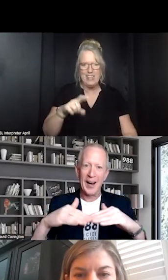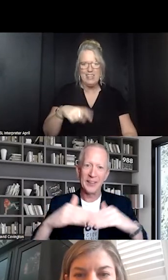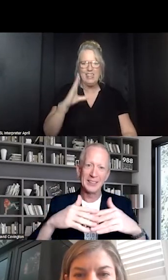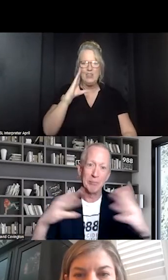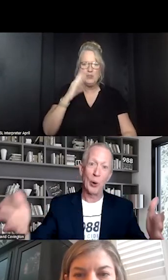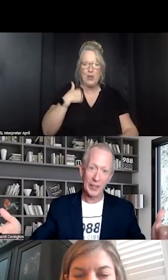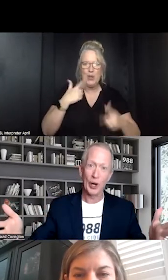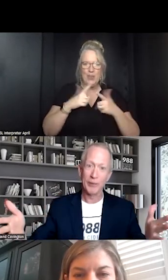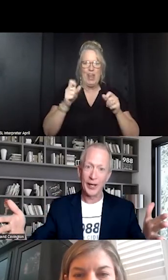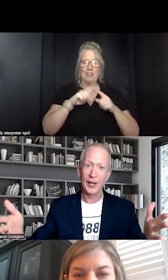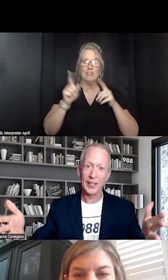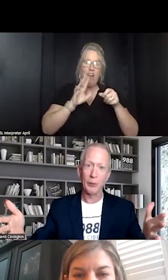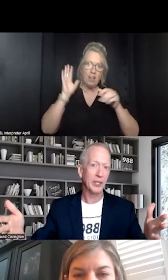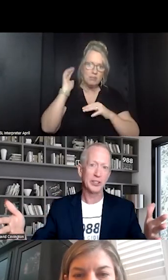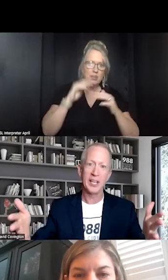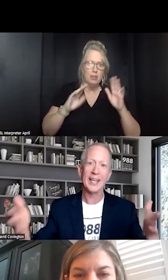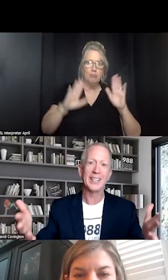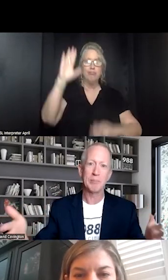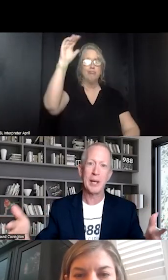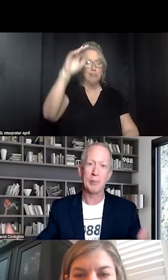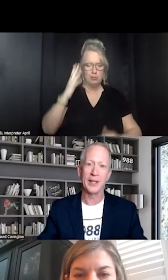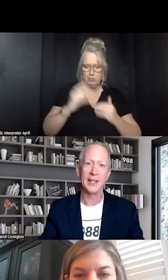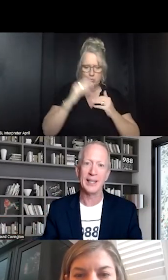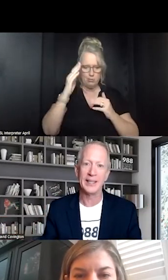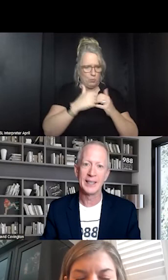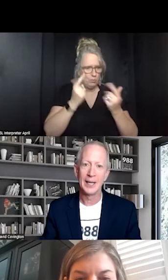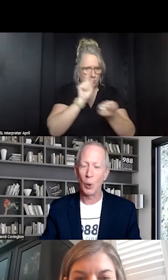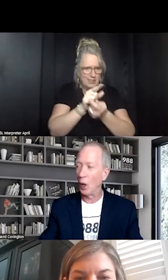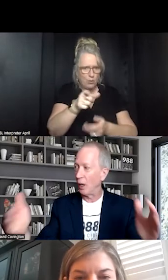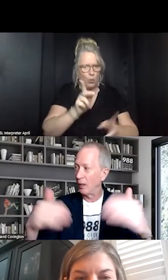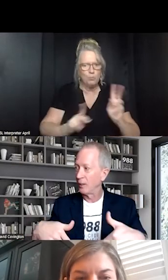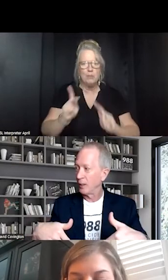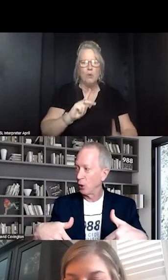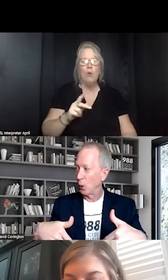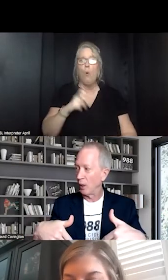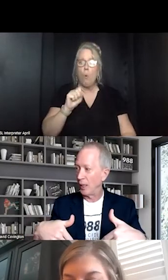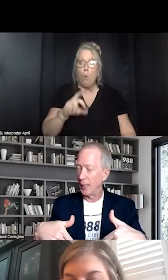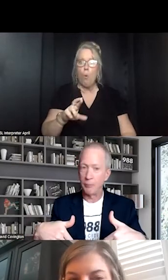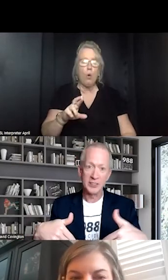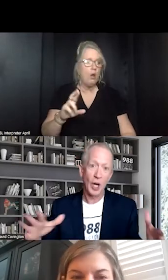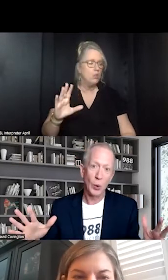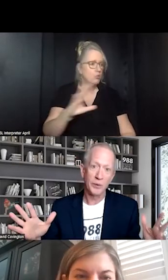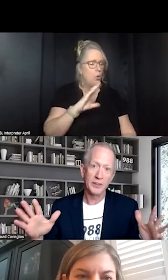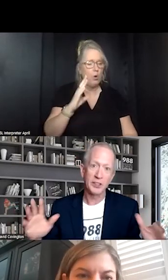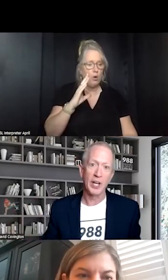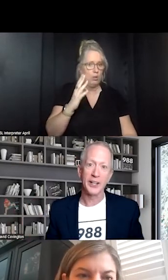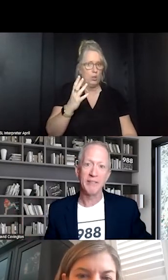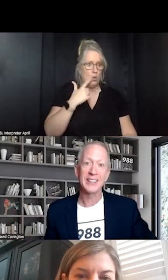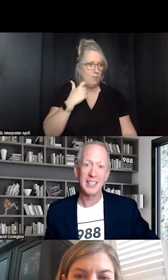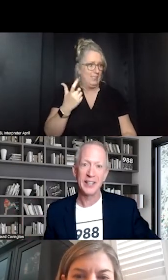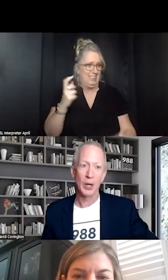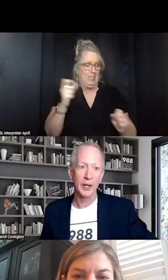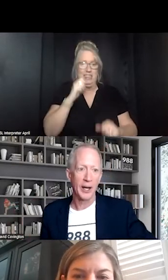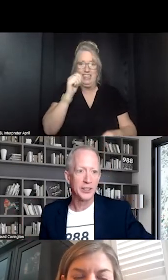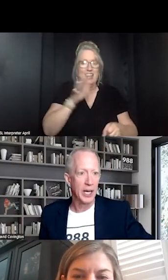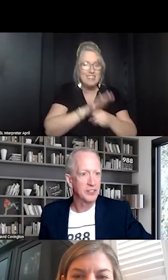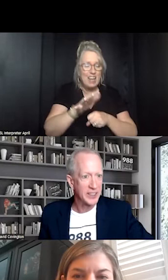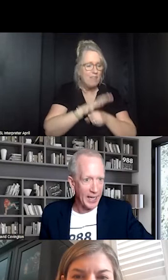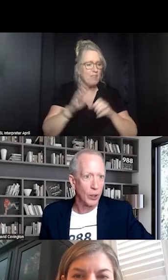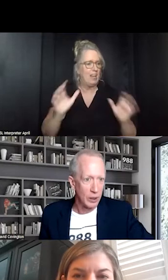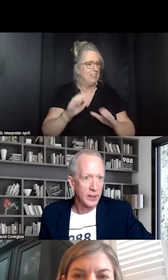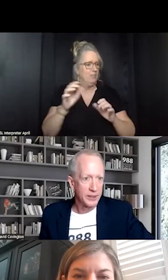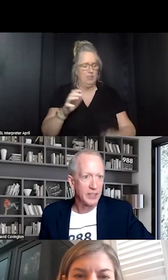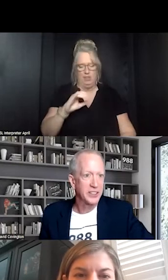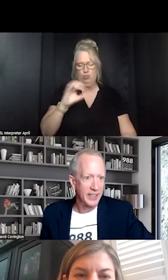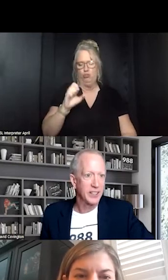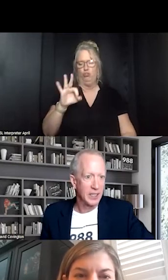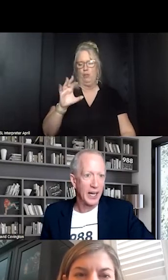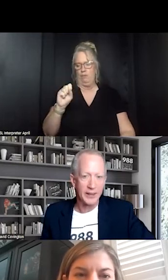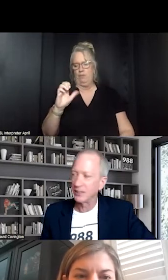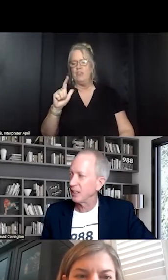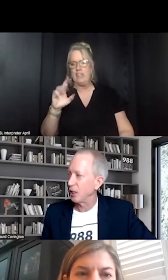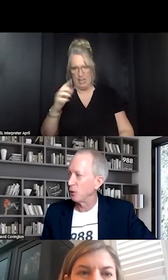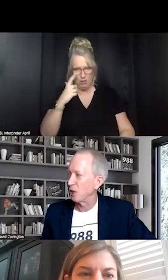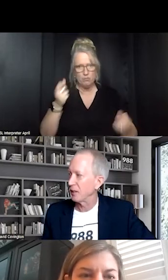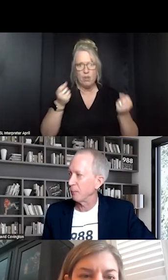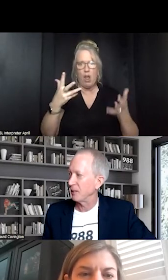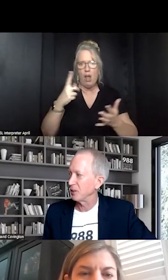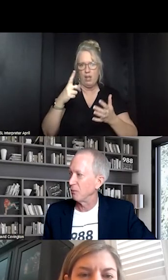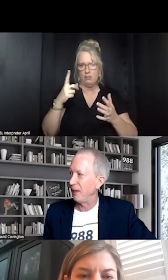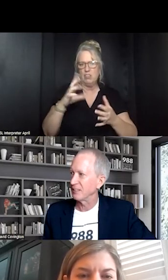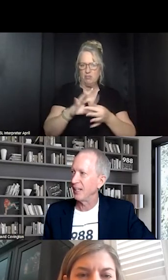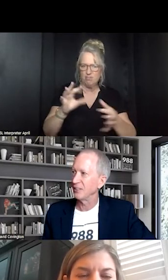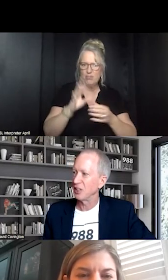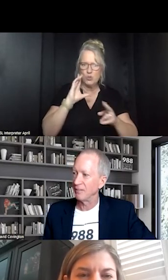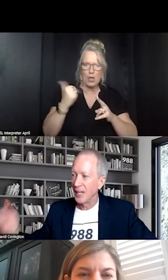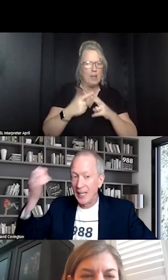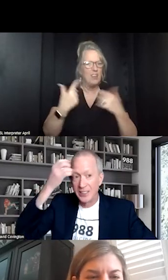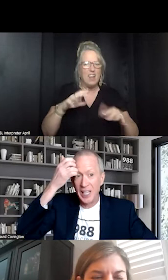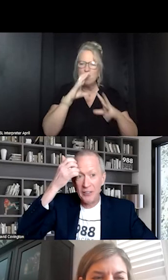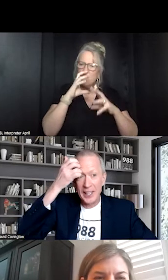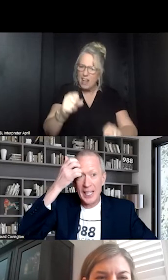ISN'T BOILING OVER, ERICA, YOU CAN'T GET TO PEOPLE IN NEED. SO, FASCINATING STUFF. STEPHANIE, KEEPING